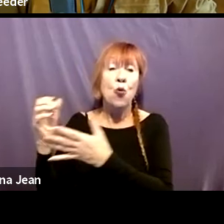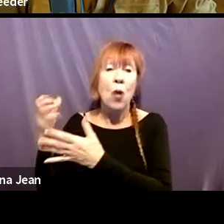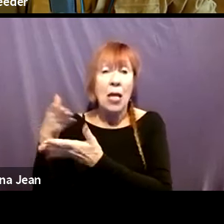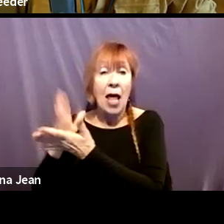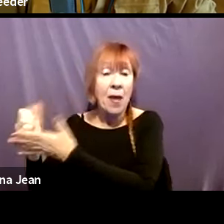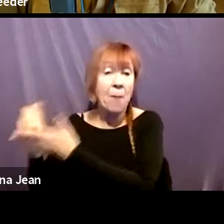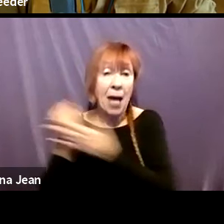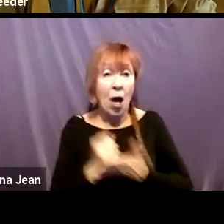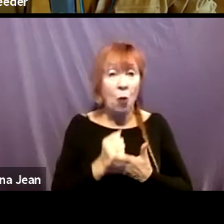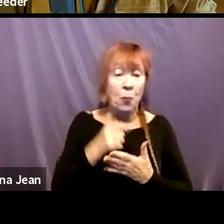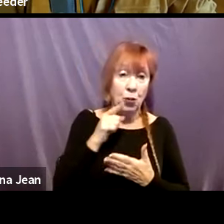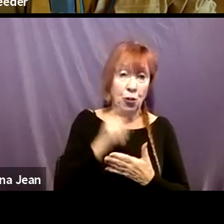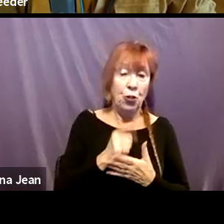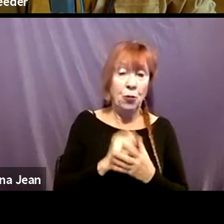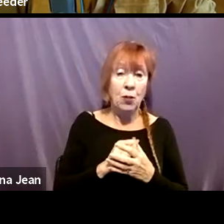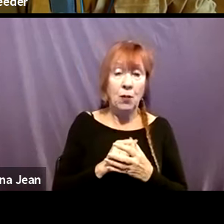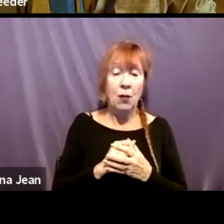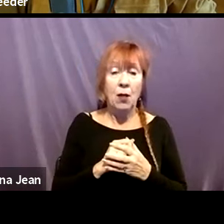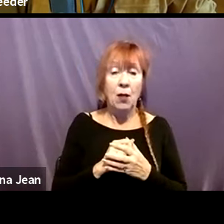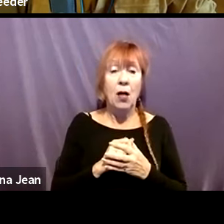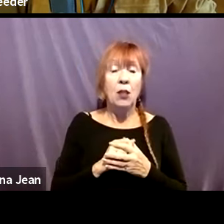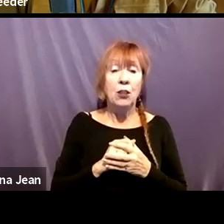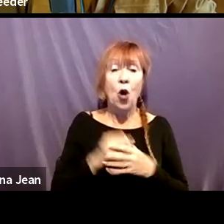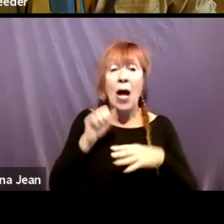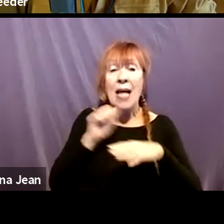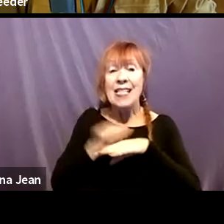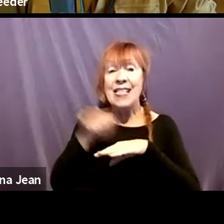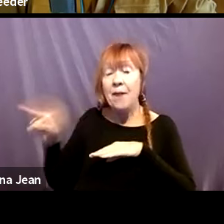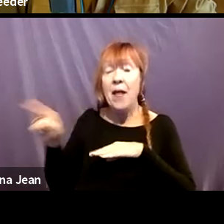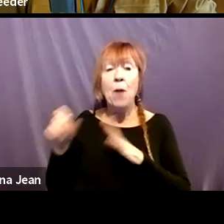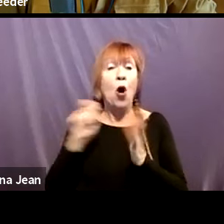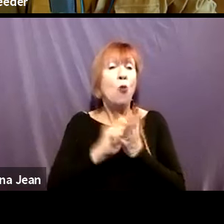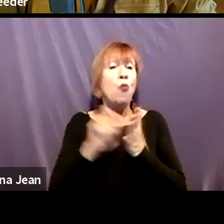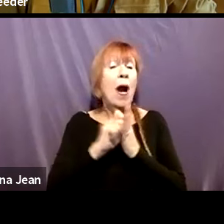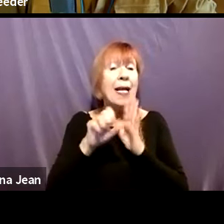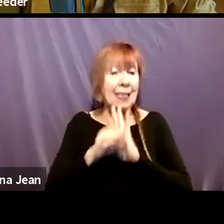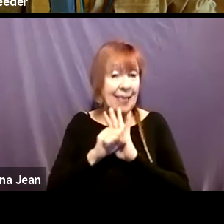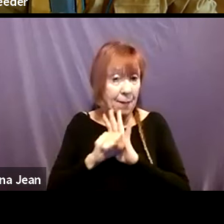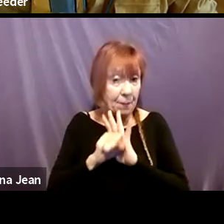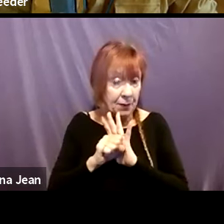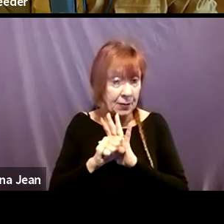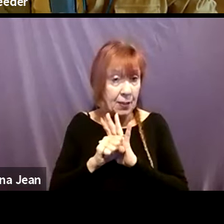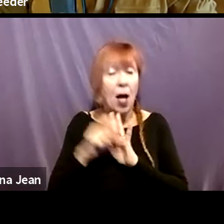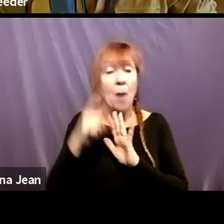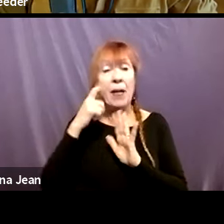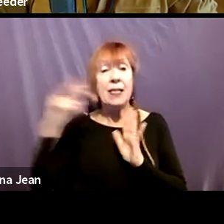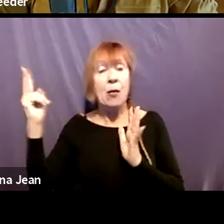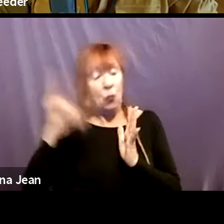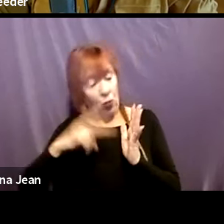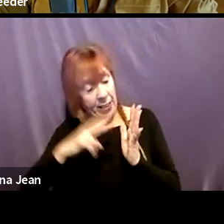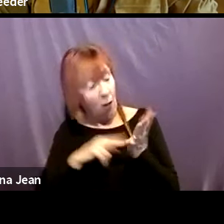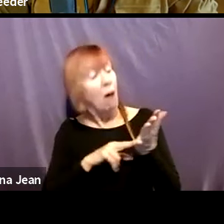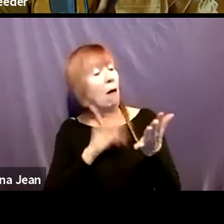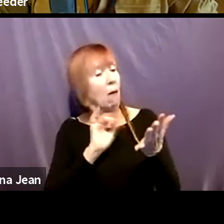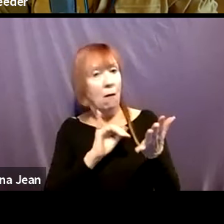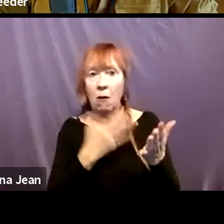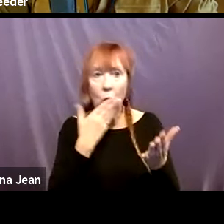send her writing samples, because they'll know, "Okay, we think you have what it takes, and so let's get you in the rooms to pitch".